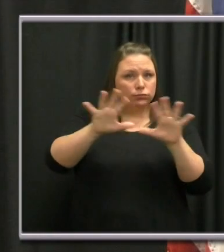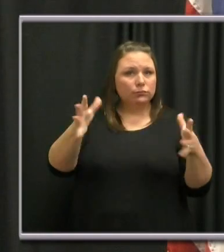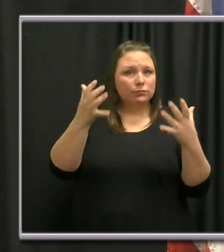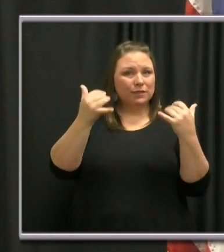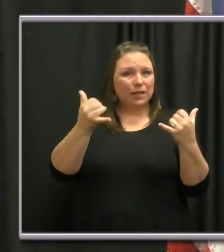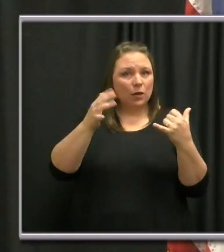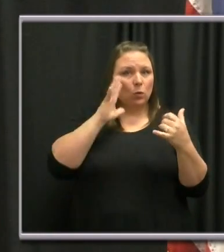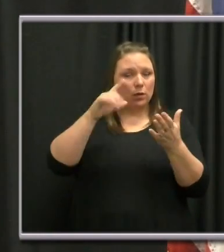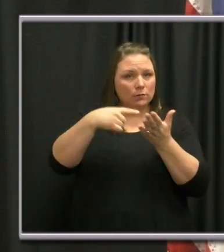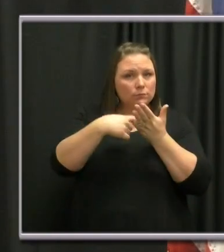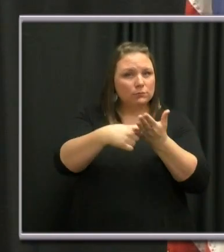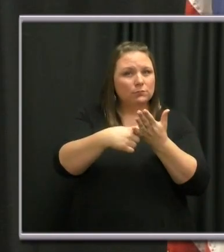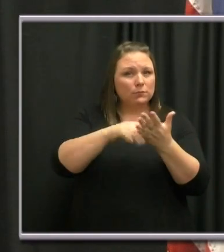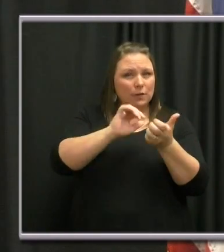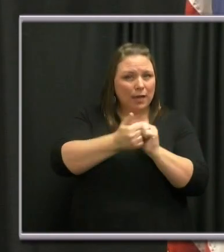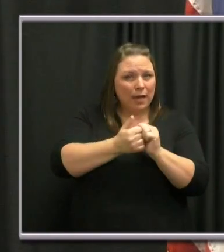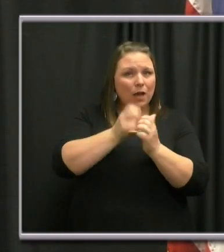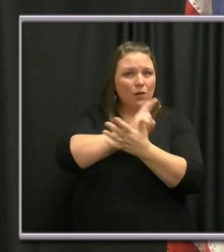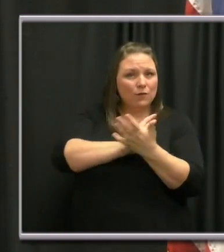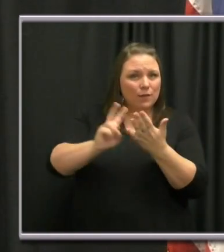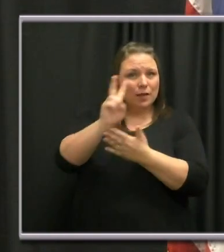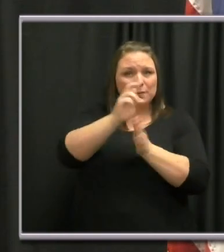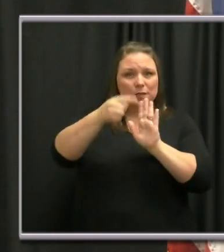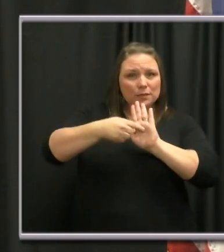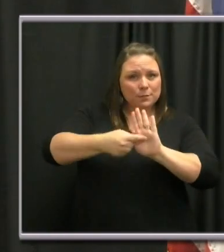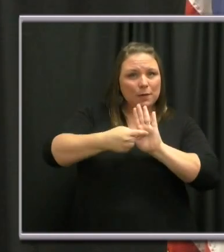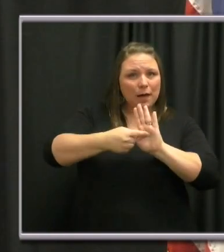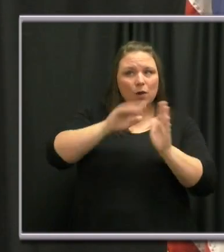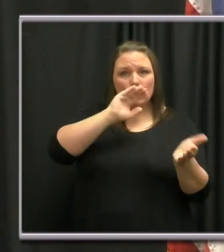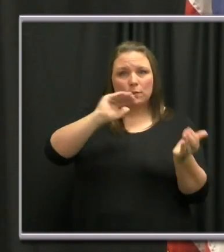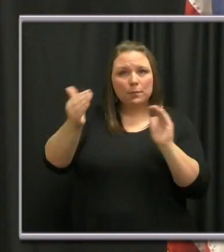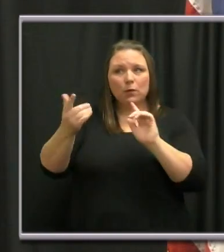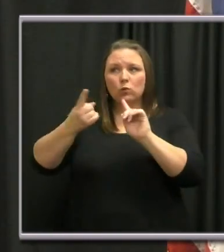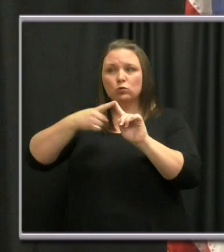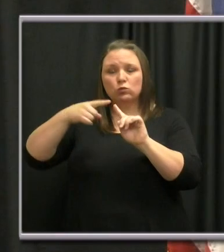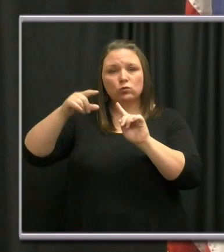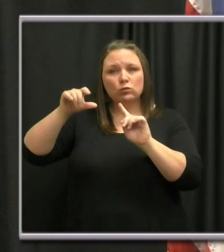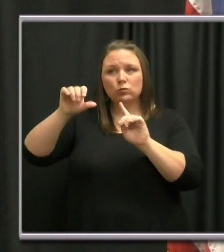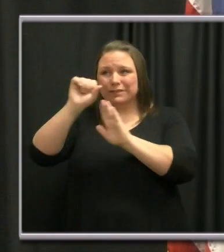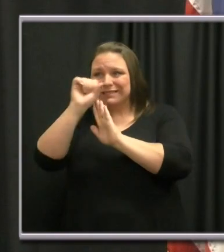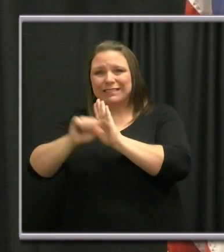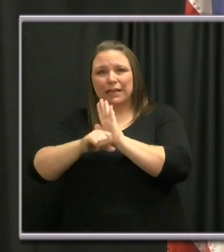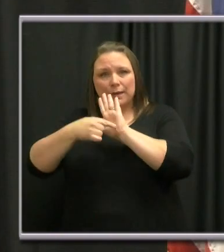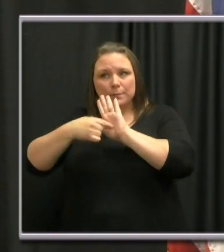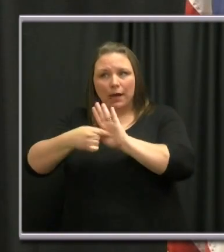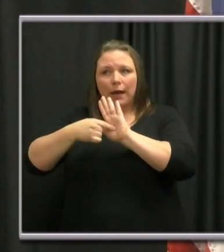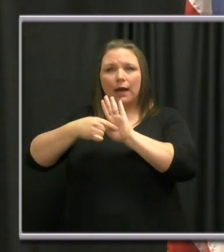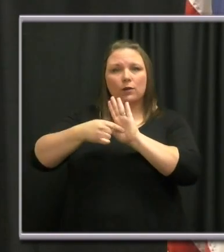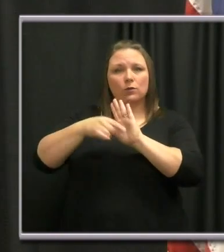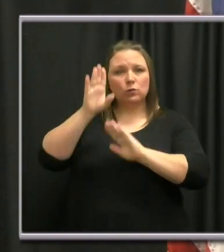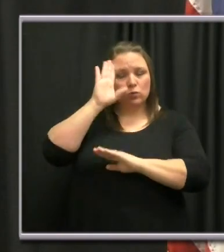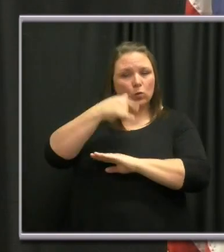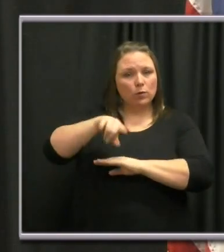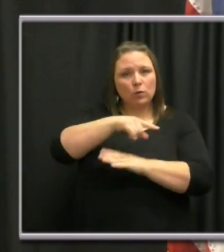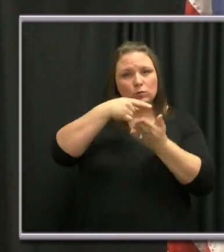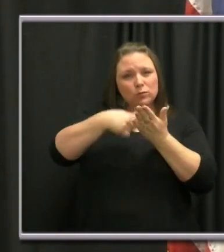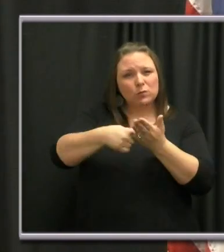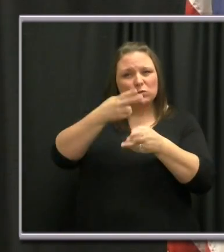RESULTS BEING RELEASED LATER TODAY WILL NOT TALK ABOUT HOW VANDERBILT MODEL OF THE METRO